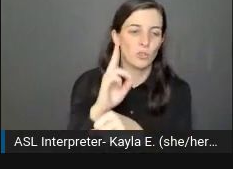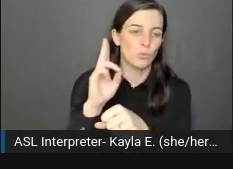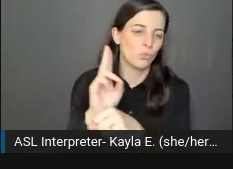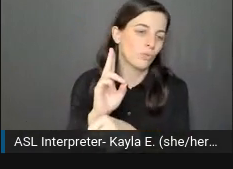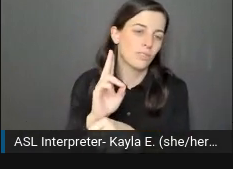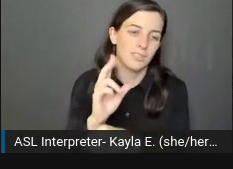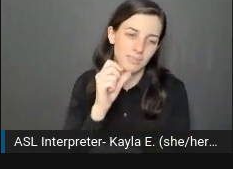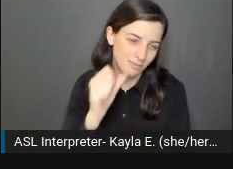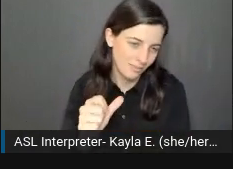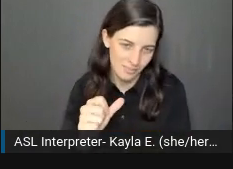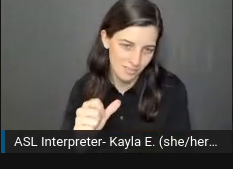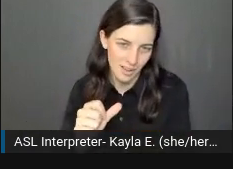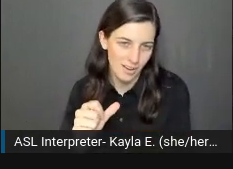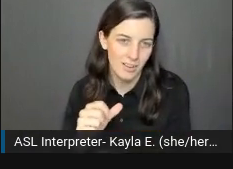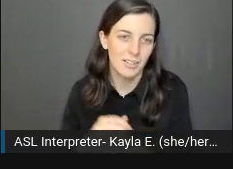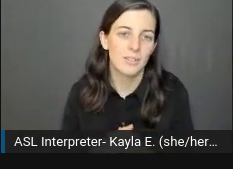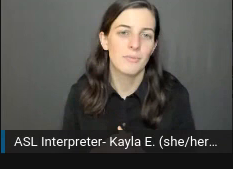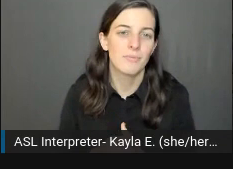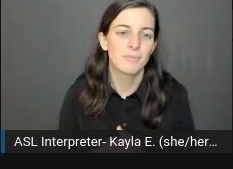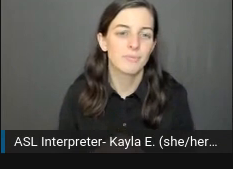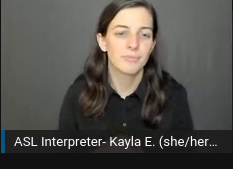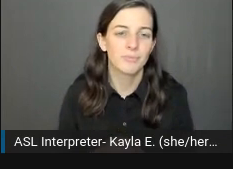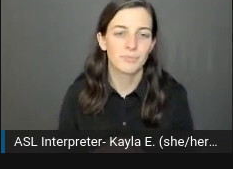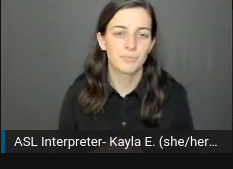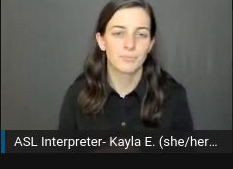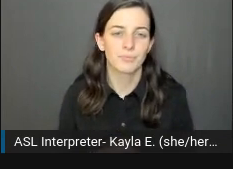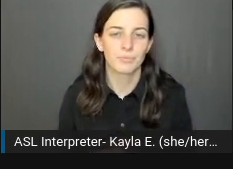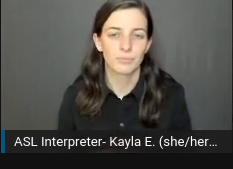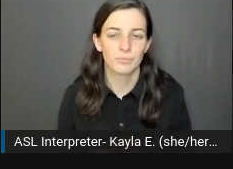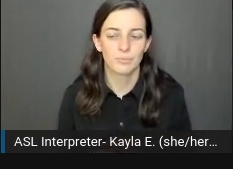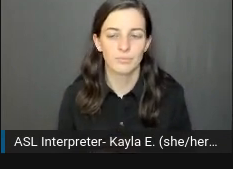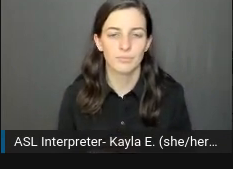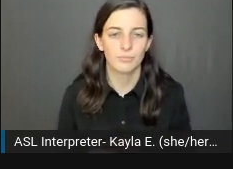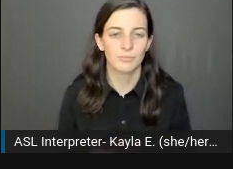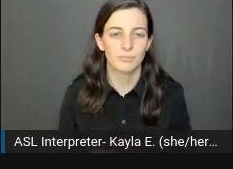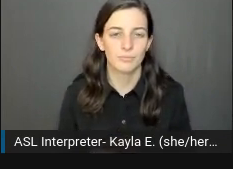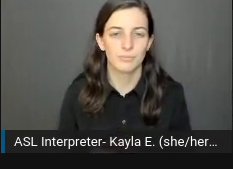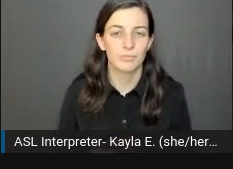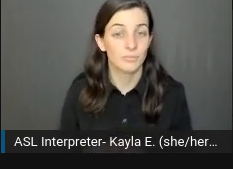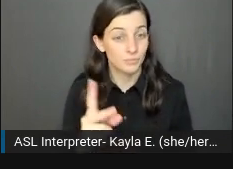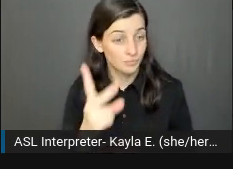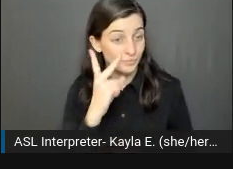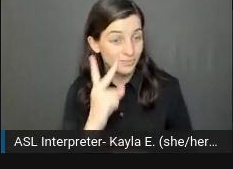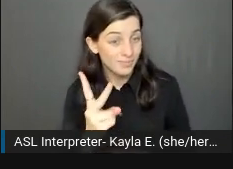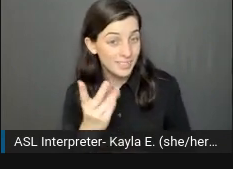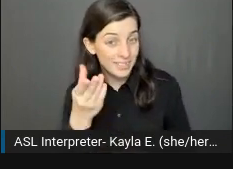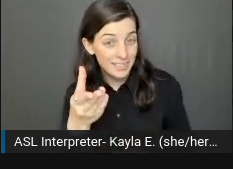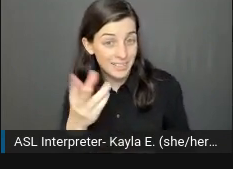Next of all, do you see an issue here?